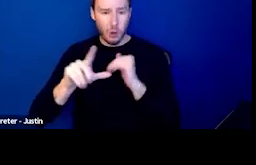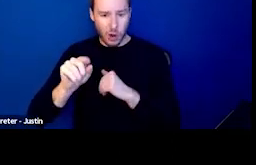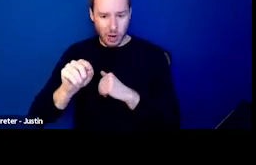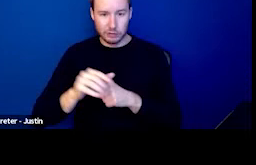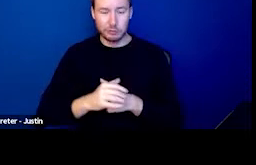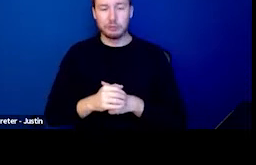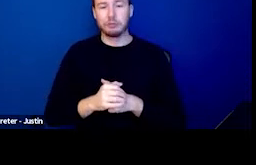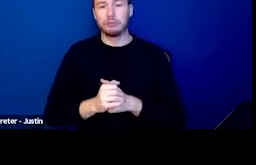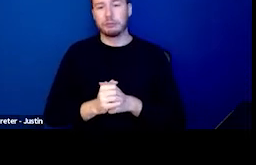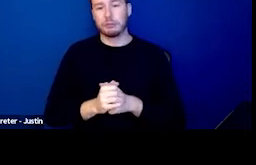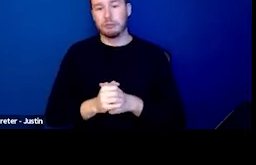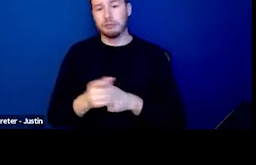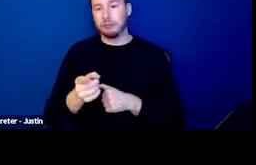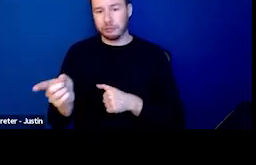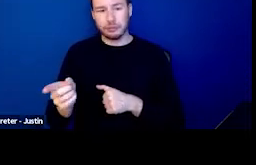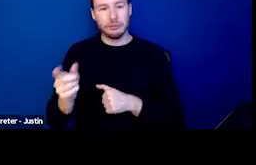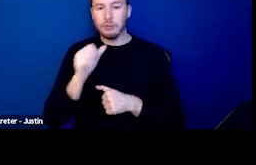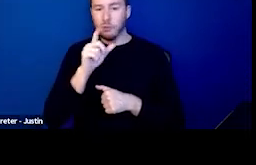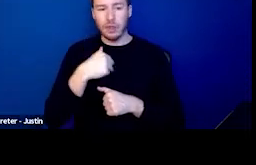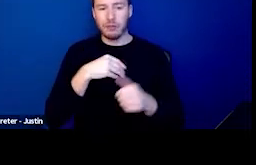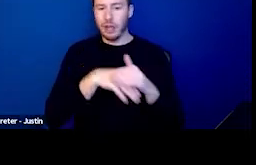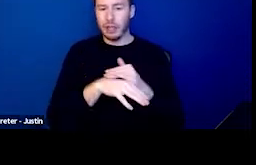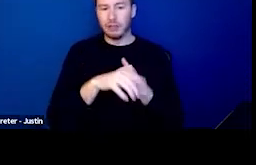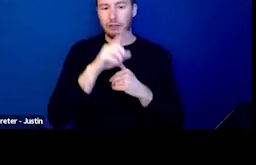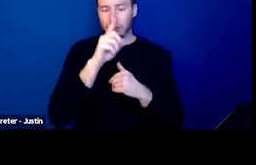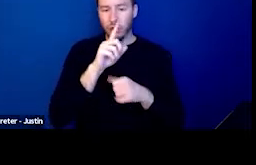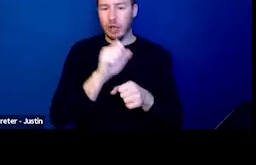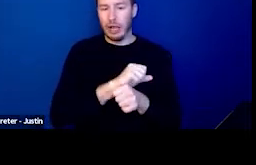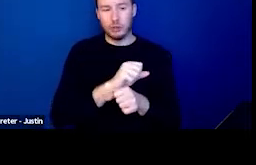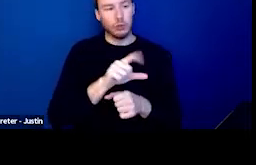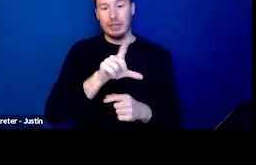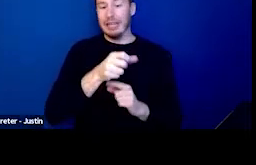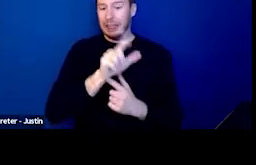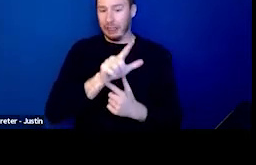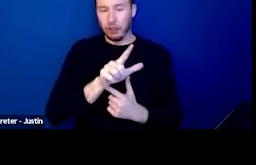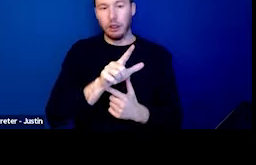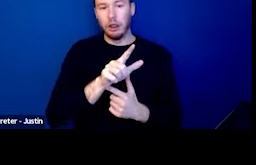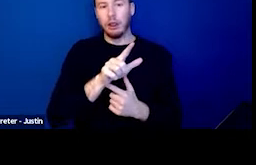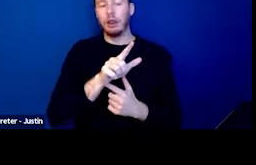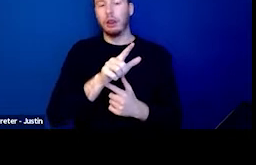And they have less access to lethal means often, and they also have more access to people